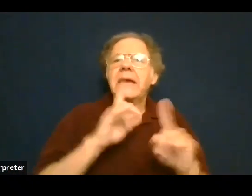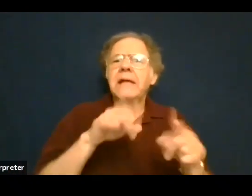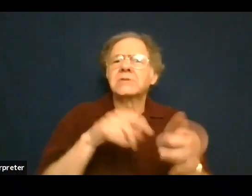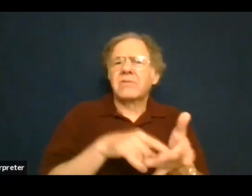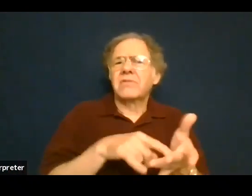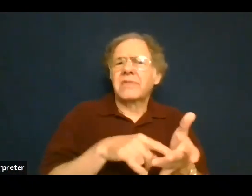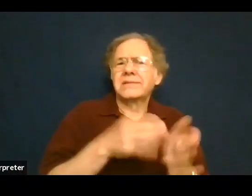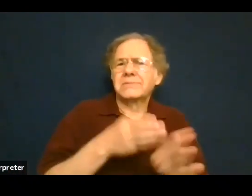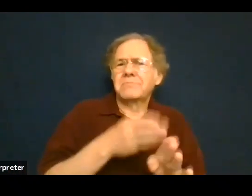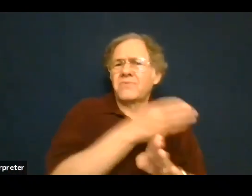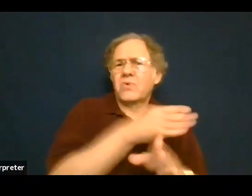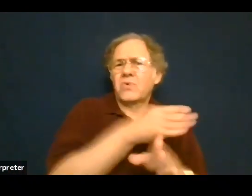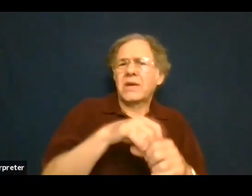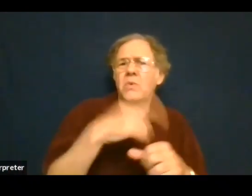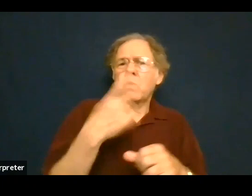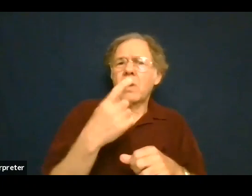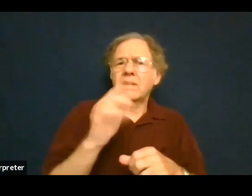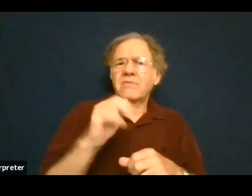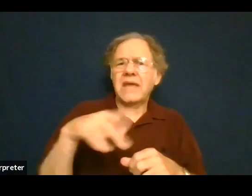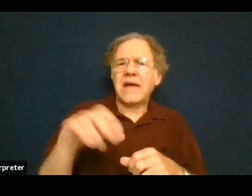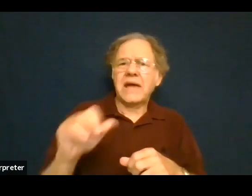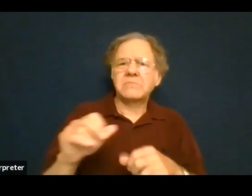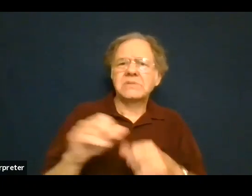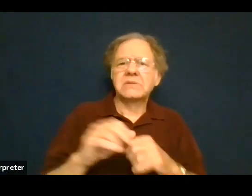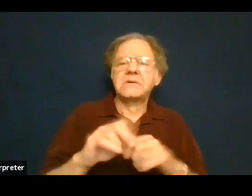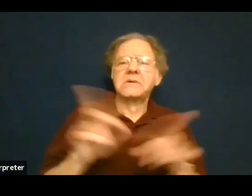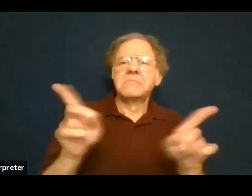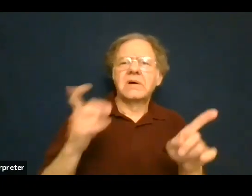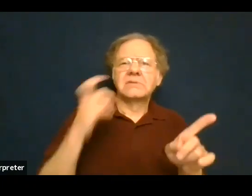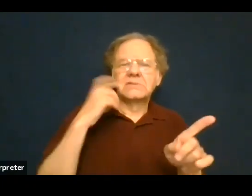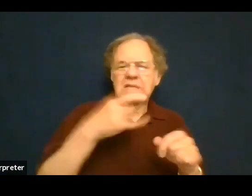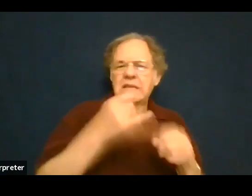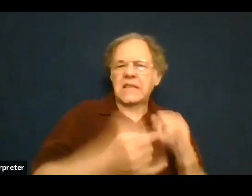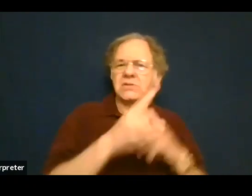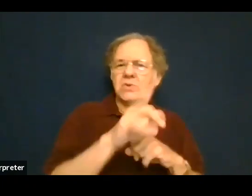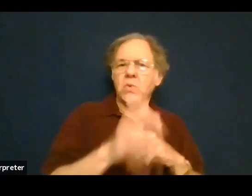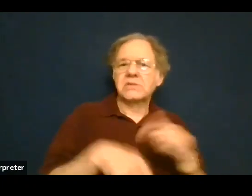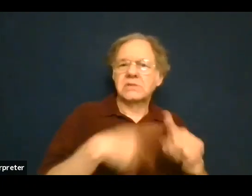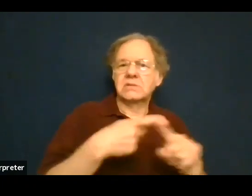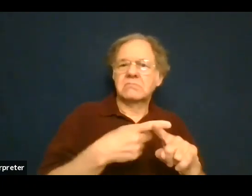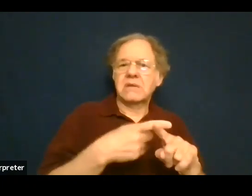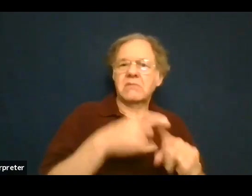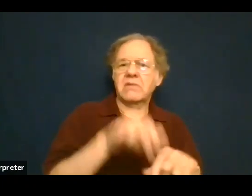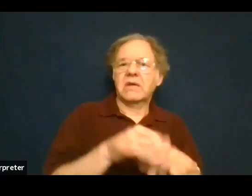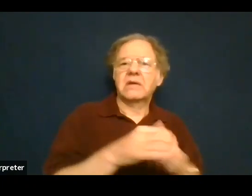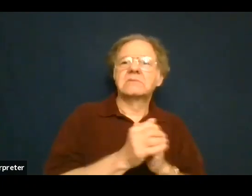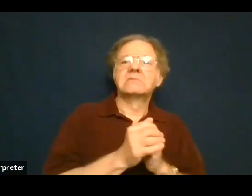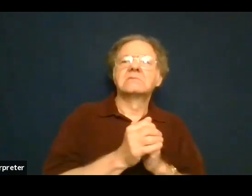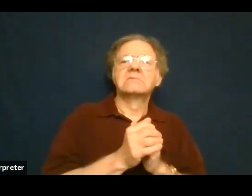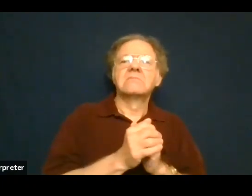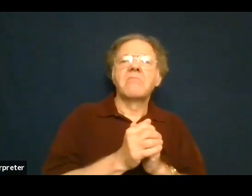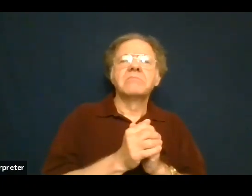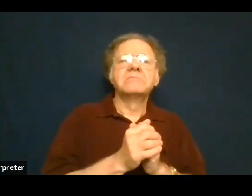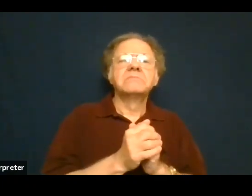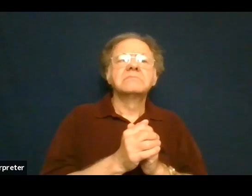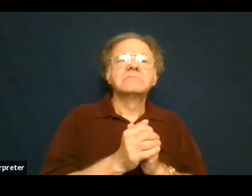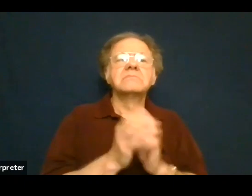But we just got the last question about that.